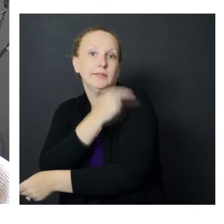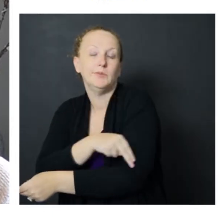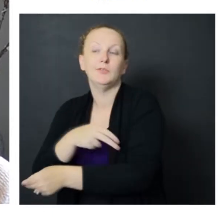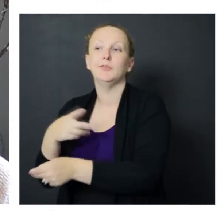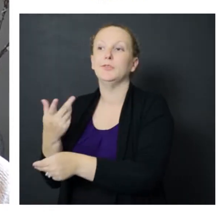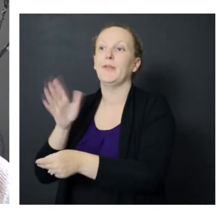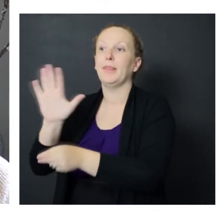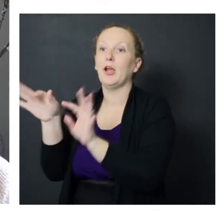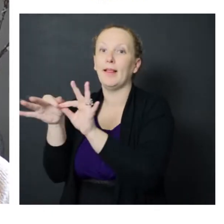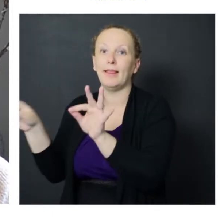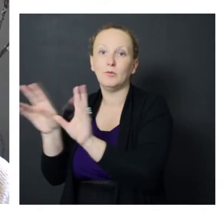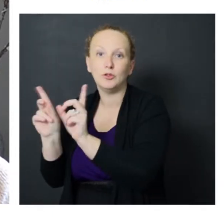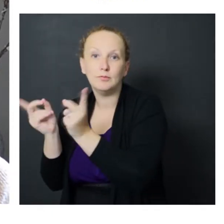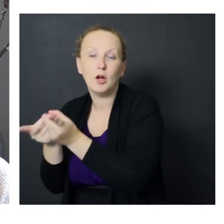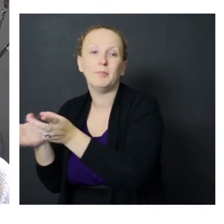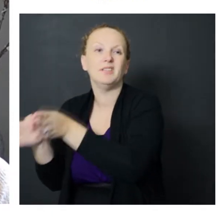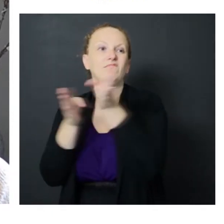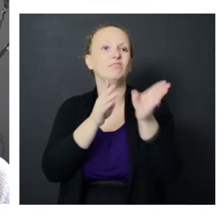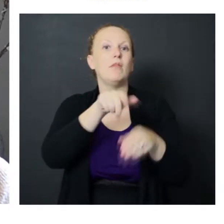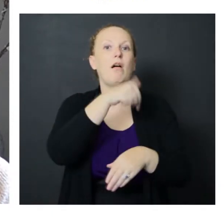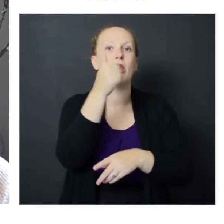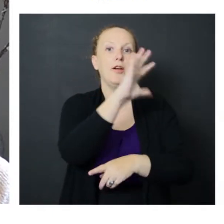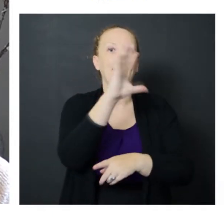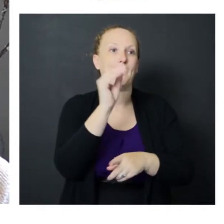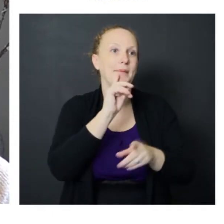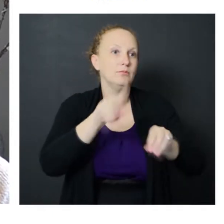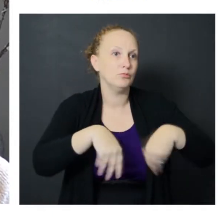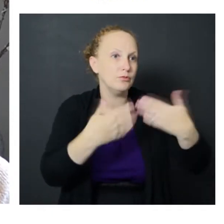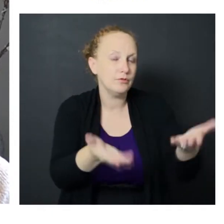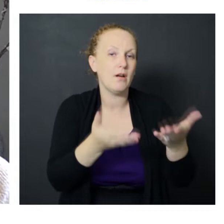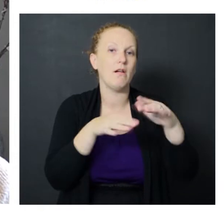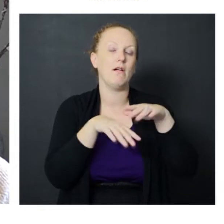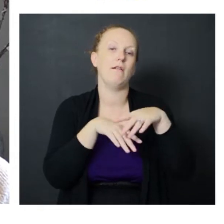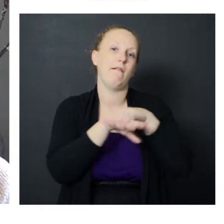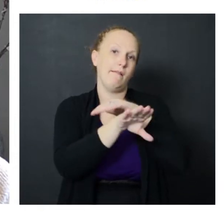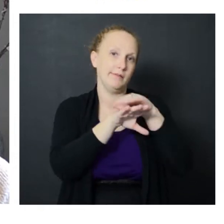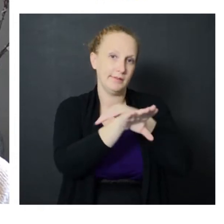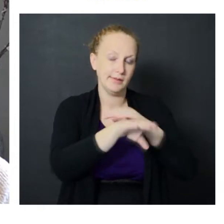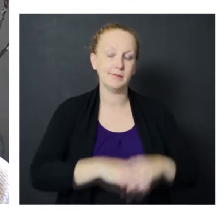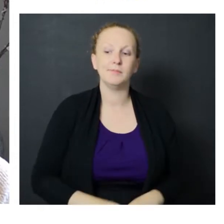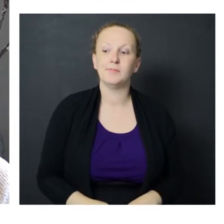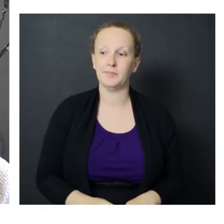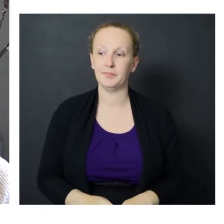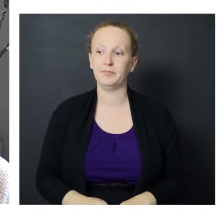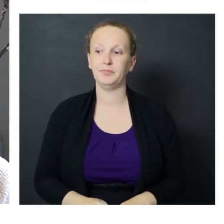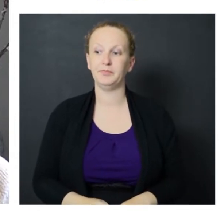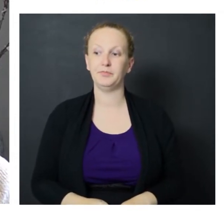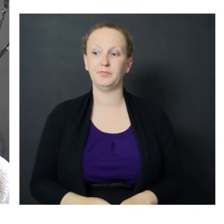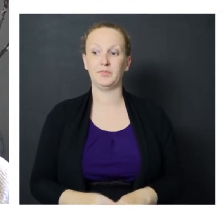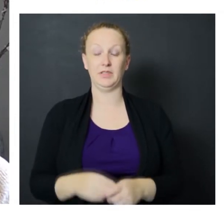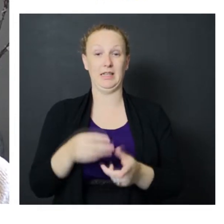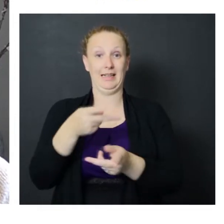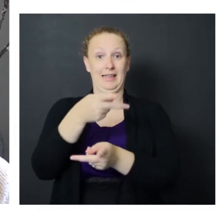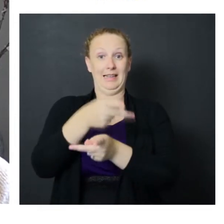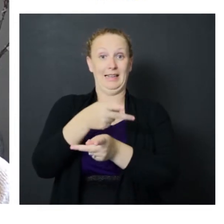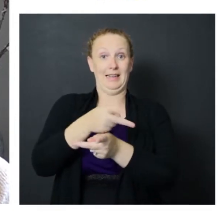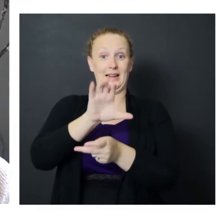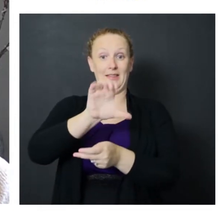um, that put the care team as, at the center of their business model who viewed